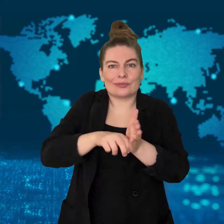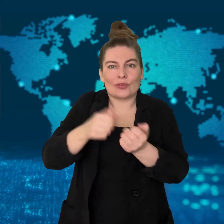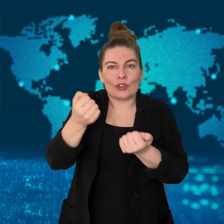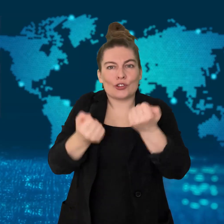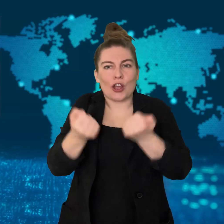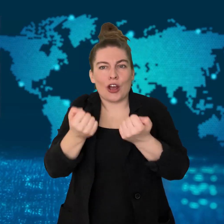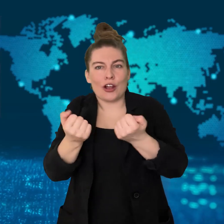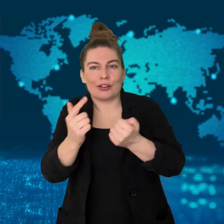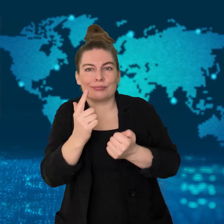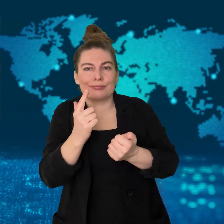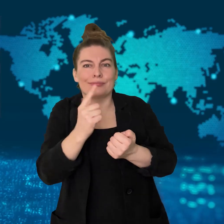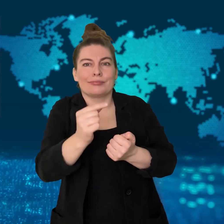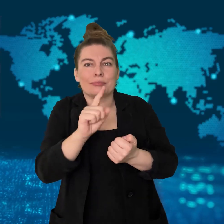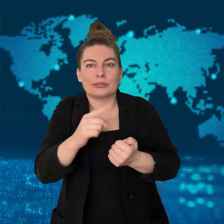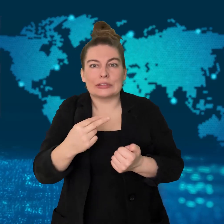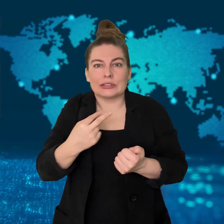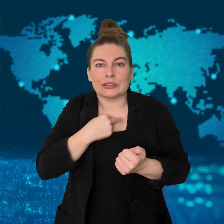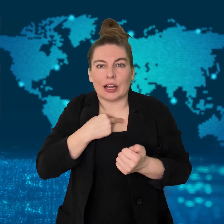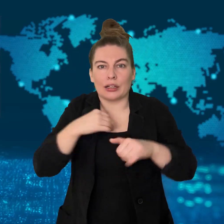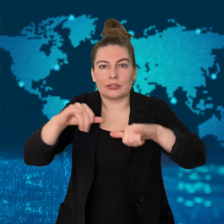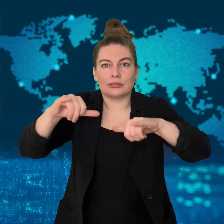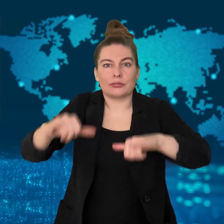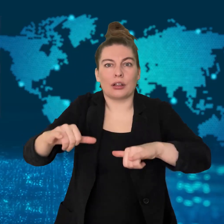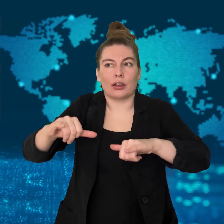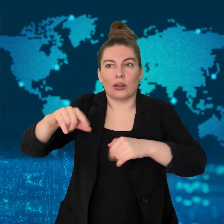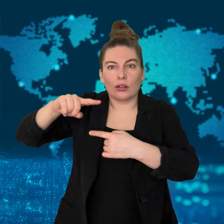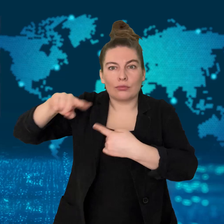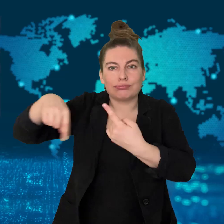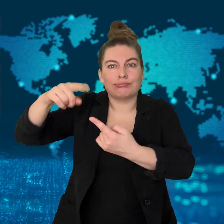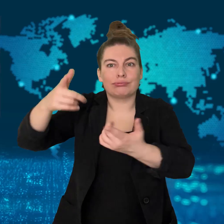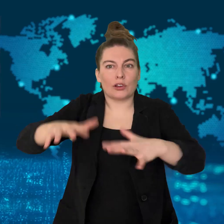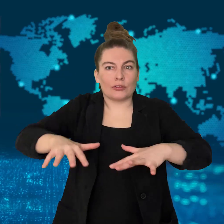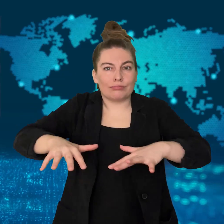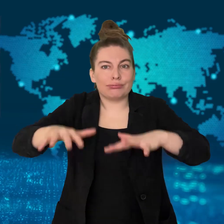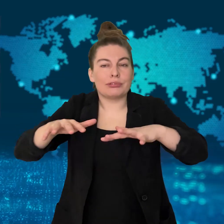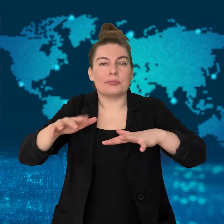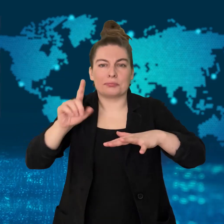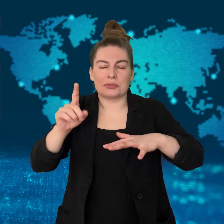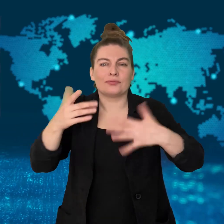People who tried to flee in their vehicles ended